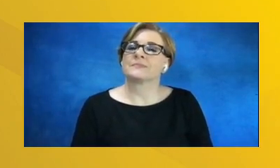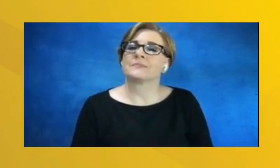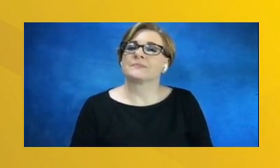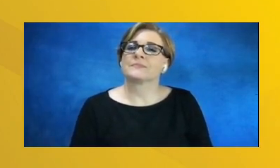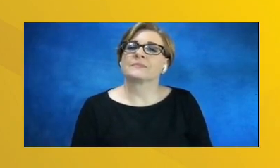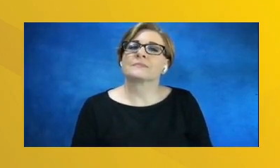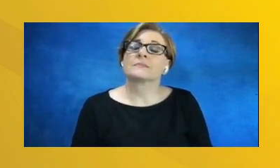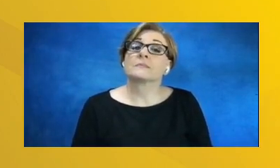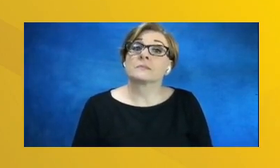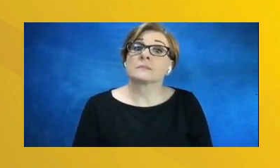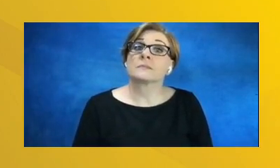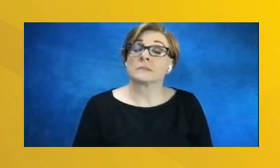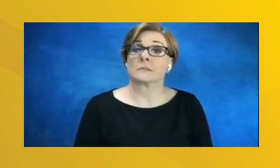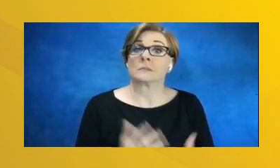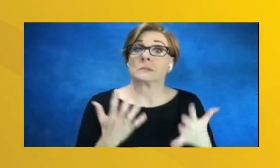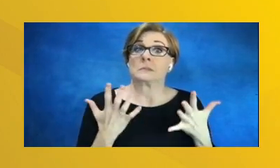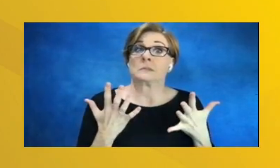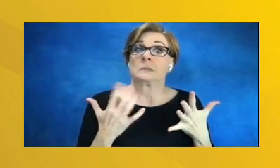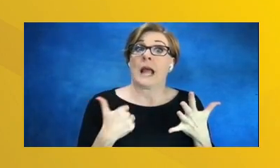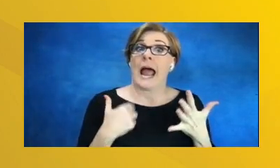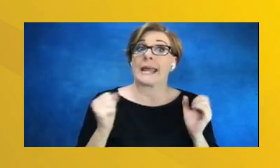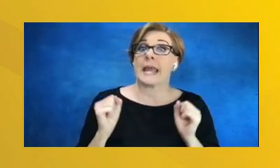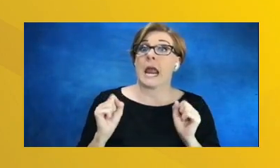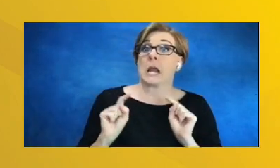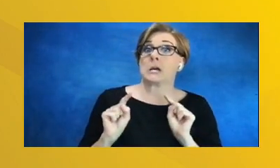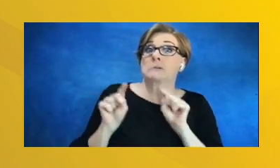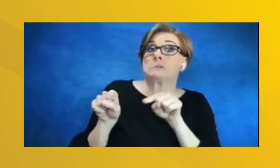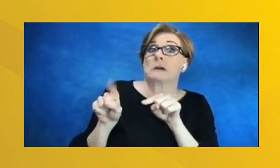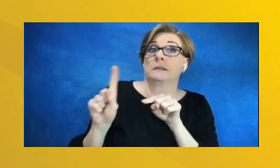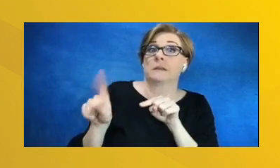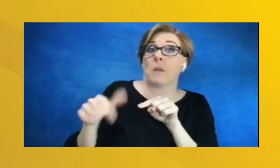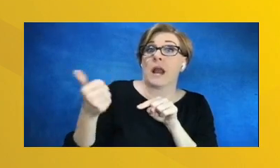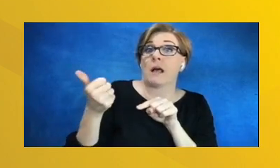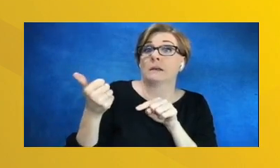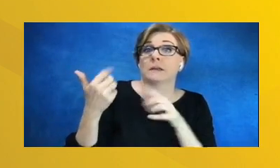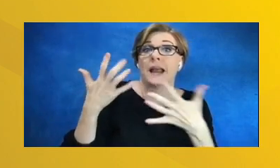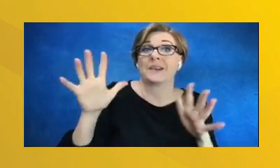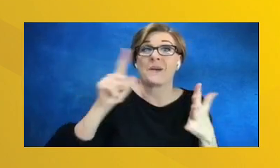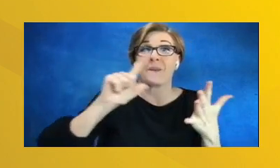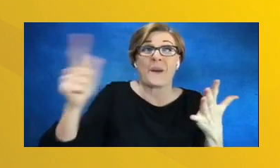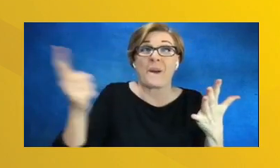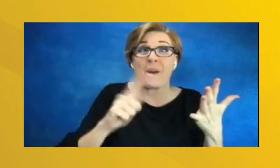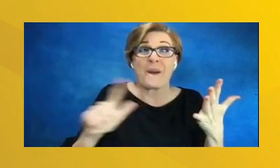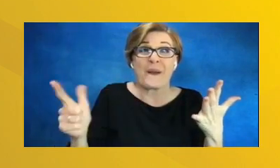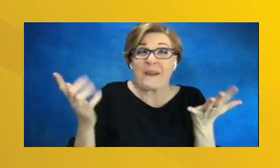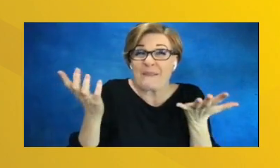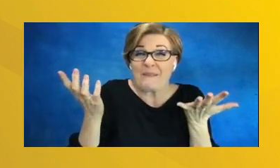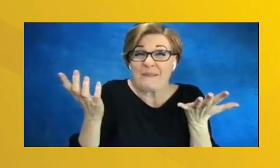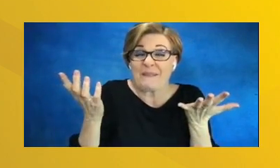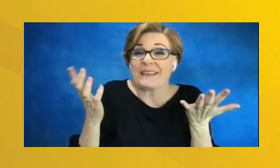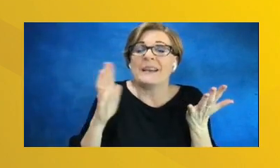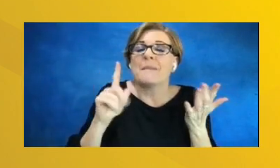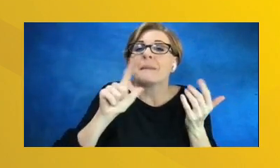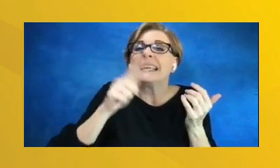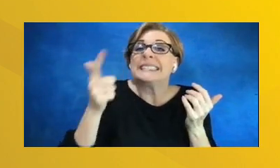And I don't know, I can throw it to somebody else. I'm not sure what order to go in, but maybe we could go to Beth next. Sure, let's go in order.